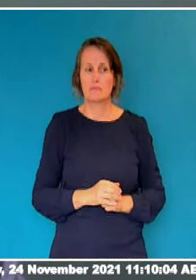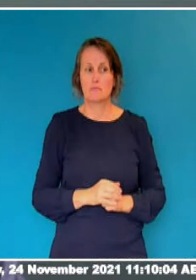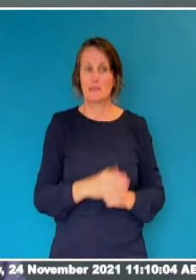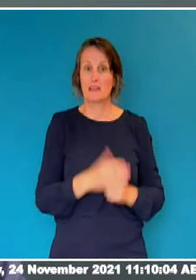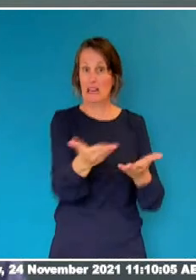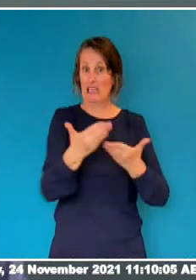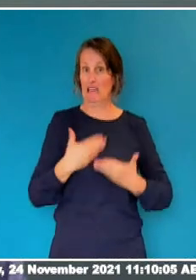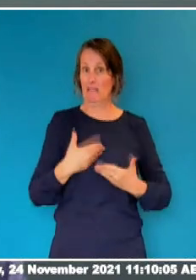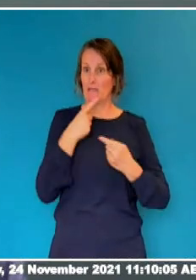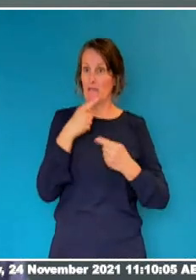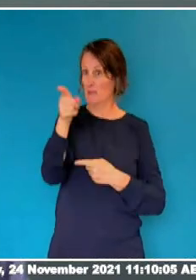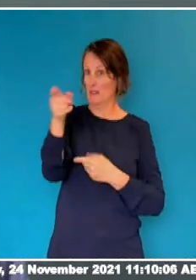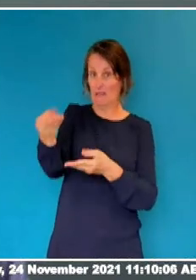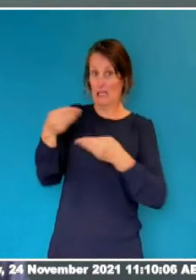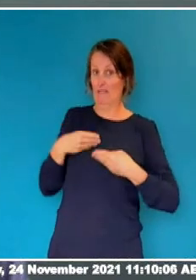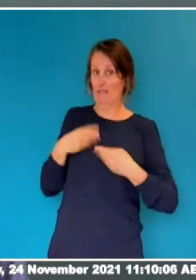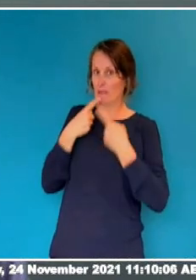but, you know, get the support.